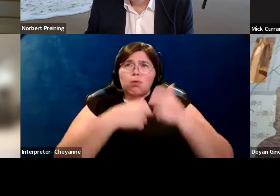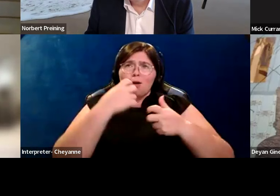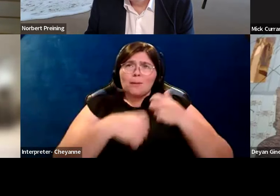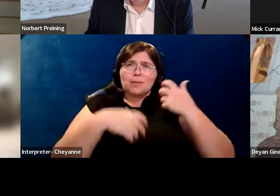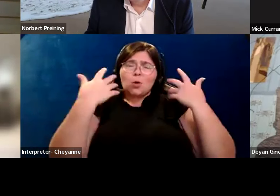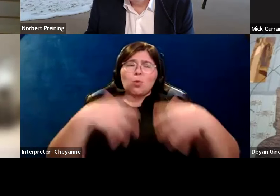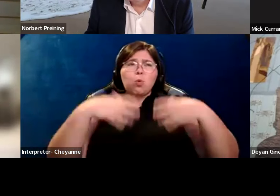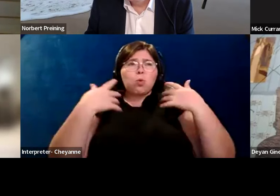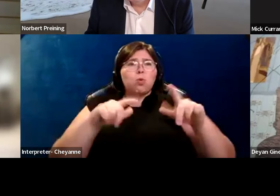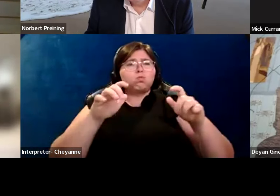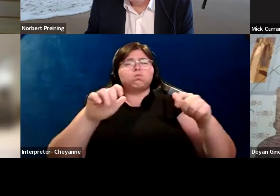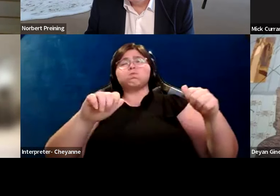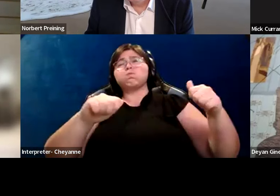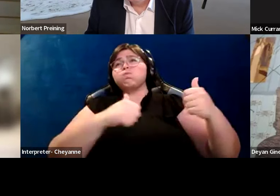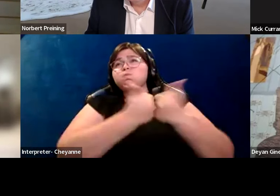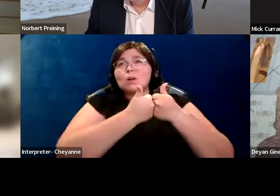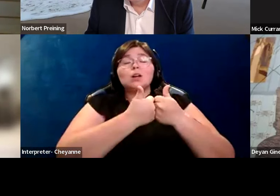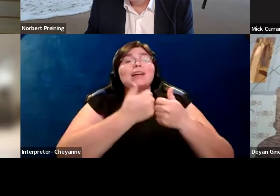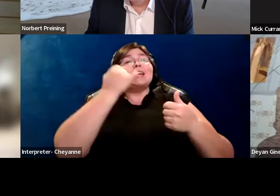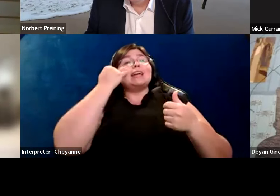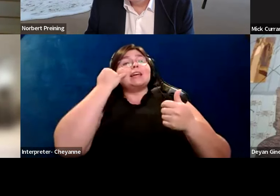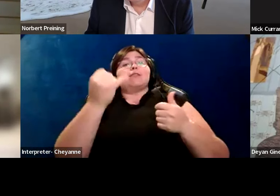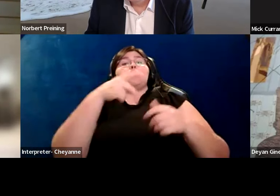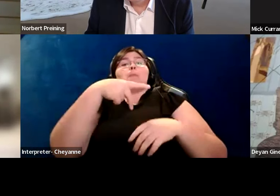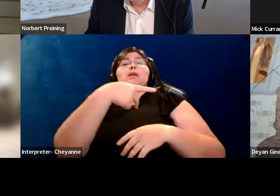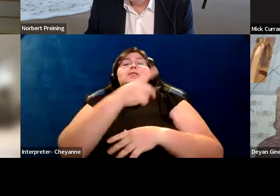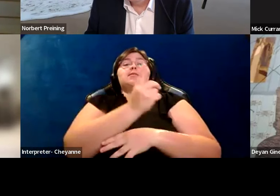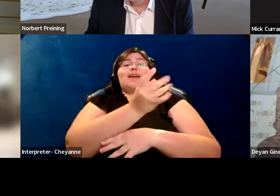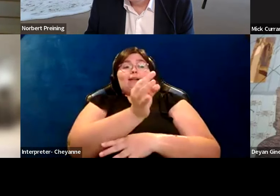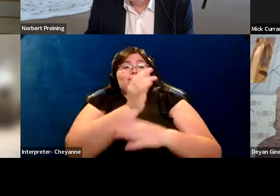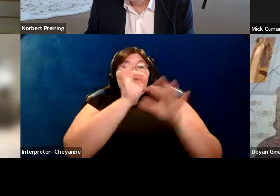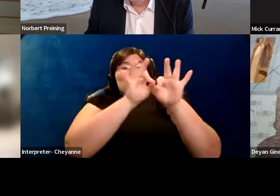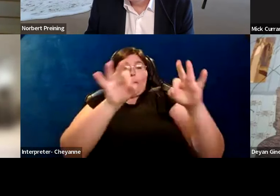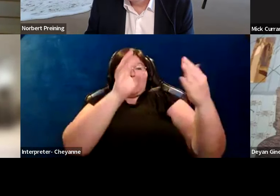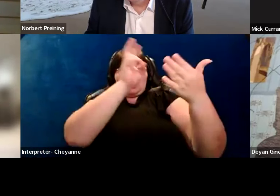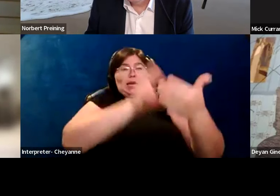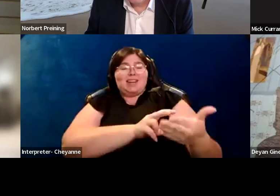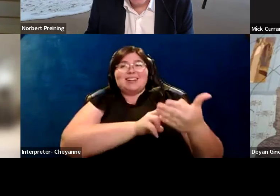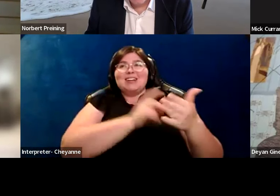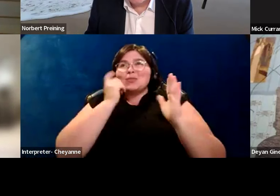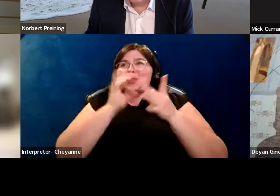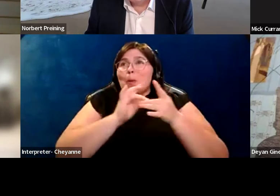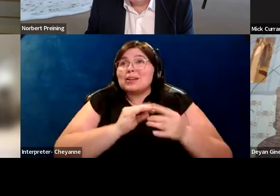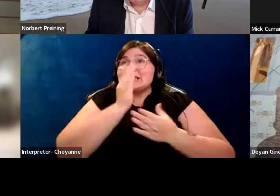When you try to read formulas from PDF, as people mentioned, some of the characters are lost completely.